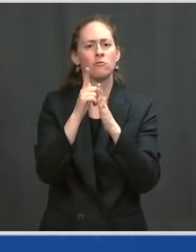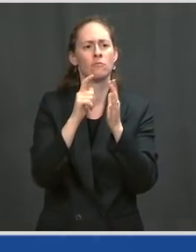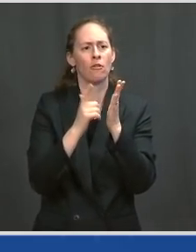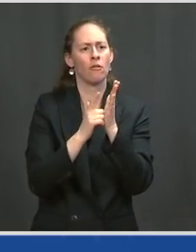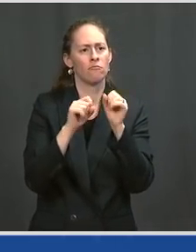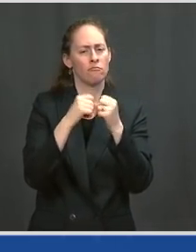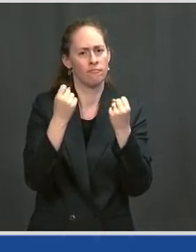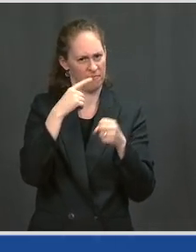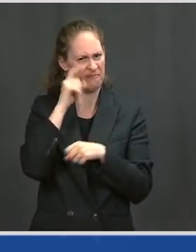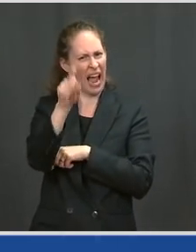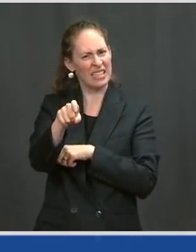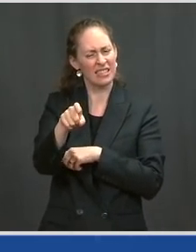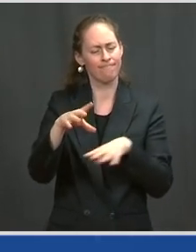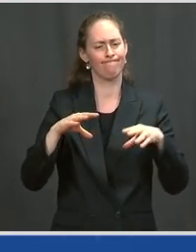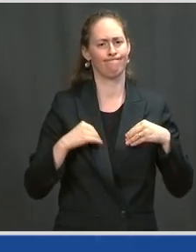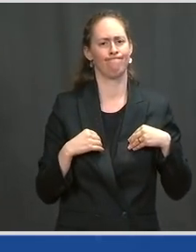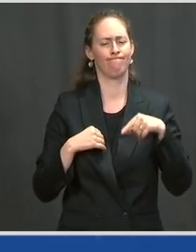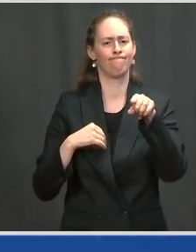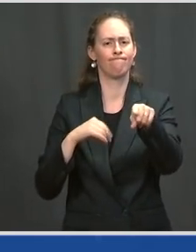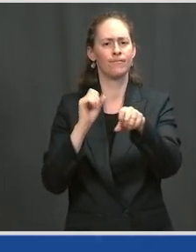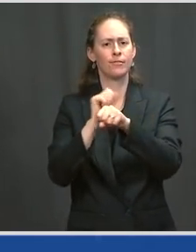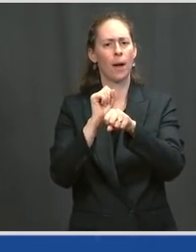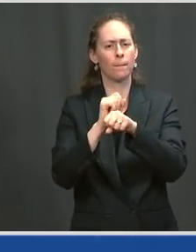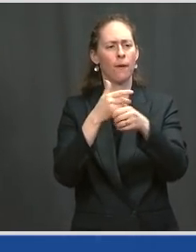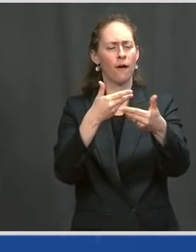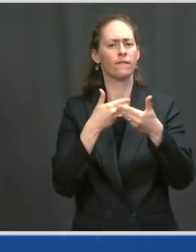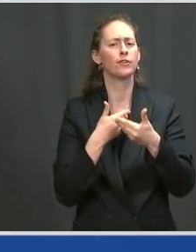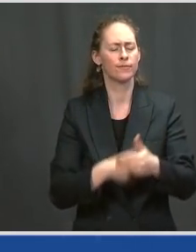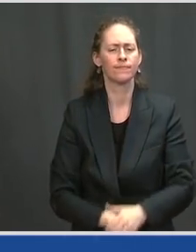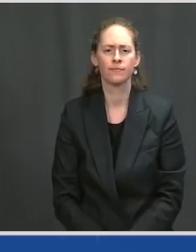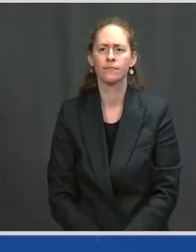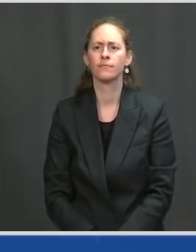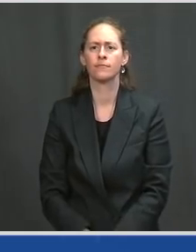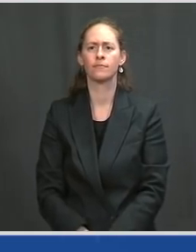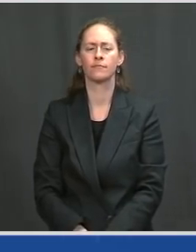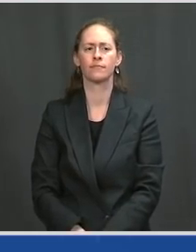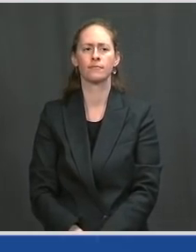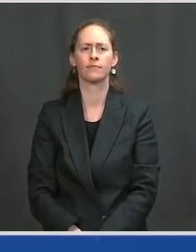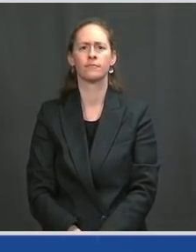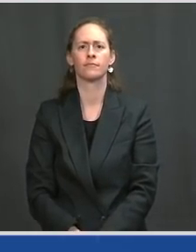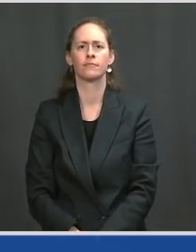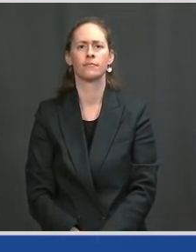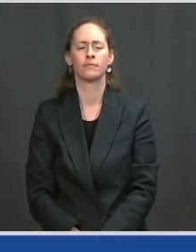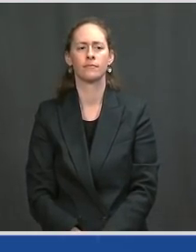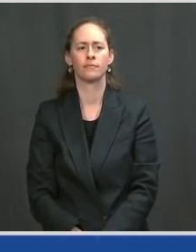We're also working to overcome all the barriers that may be making it harder for people to get back to work: